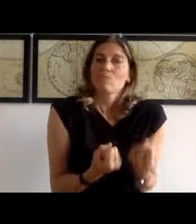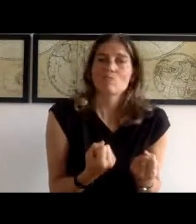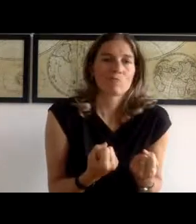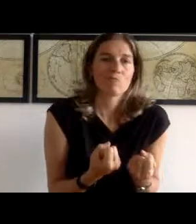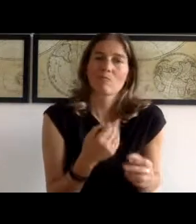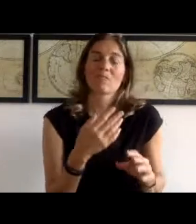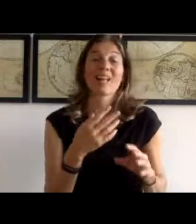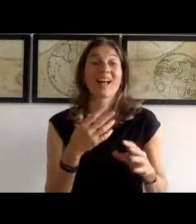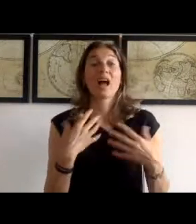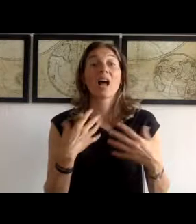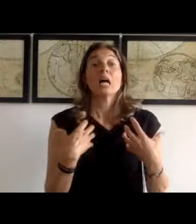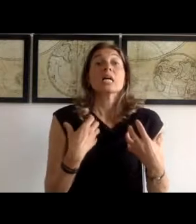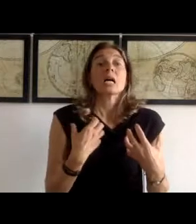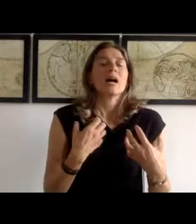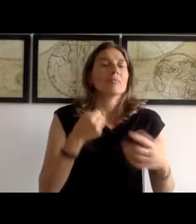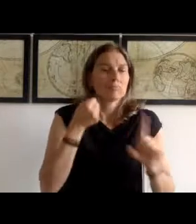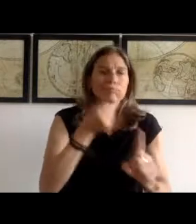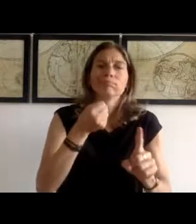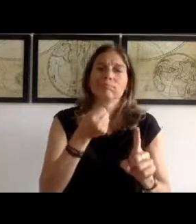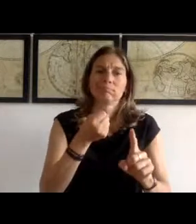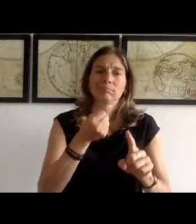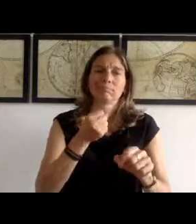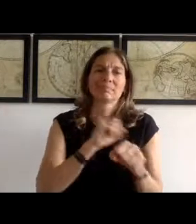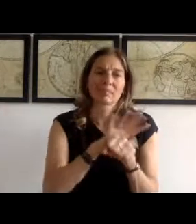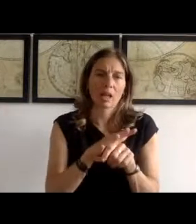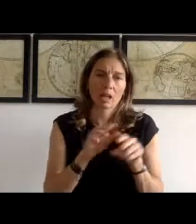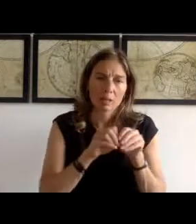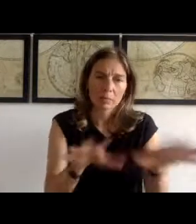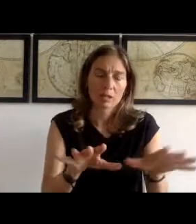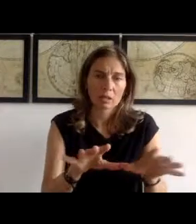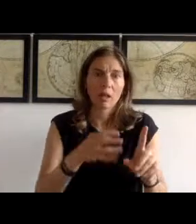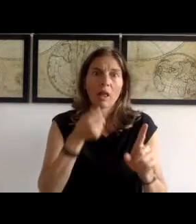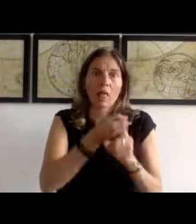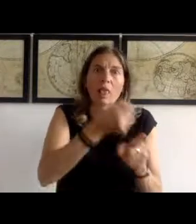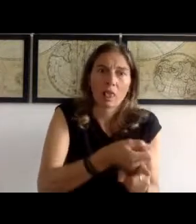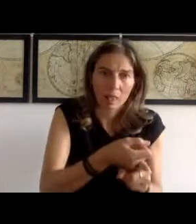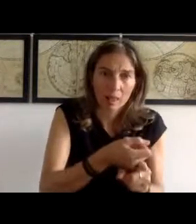it needs to be sufficient etc. And 24 hours assistance is